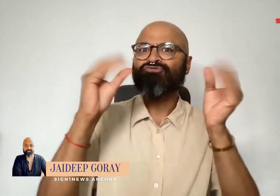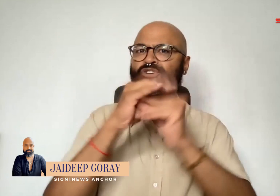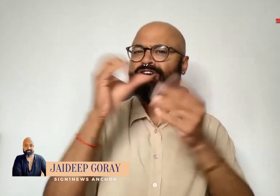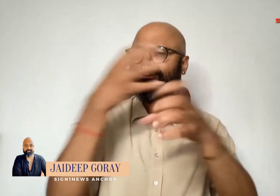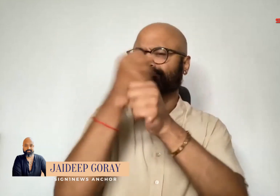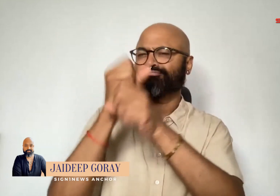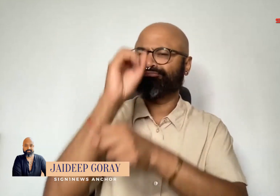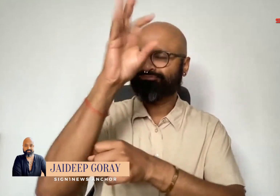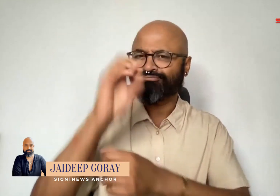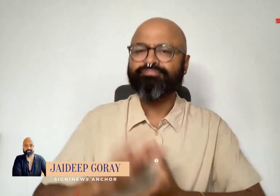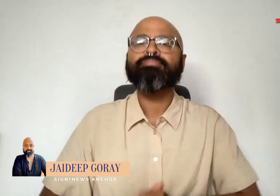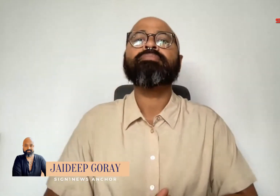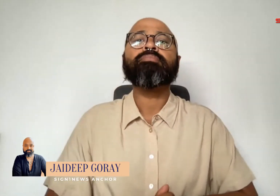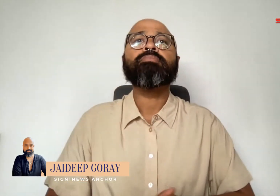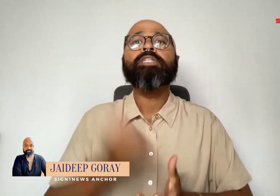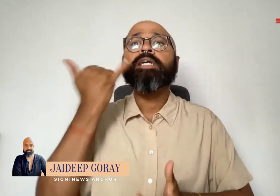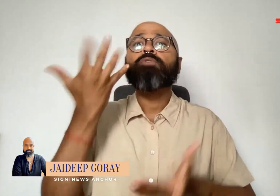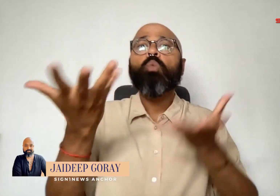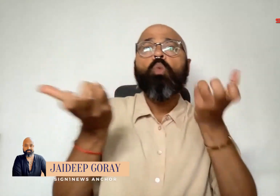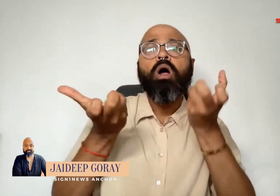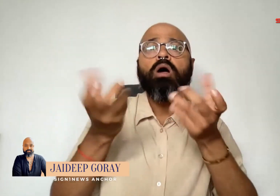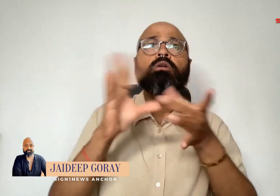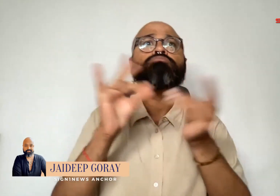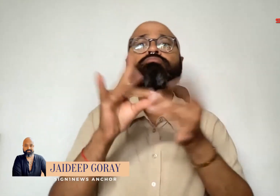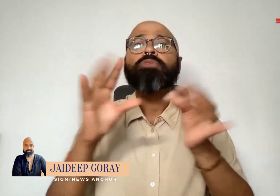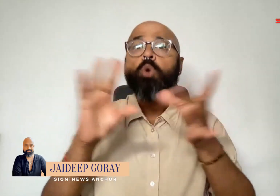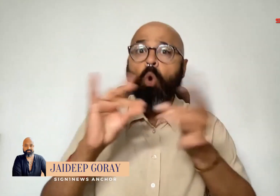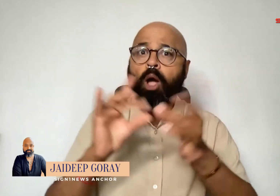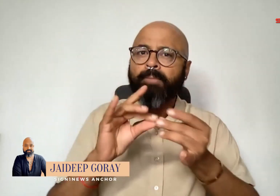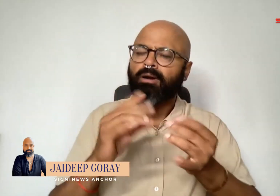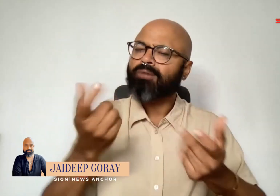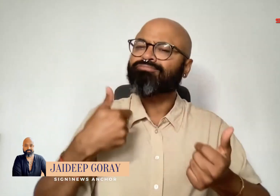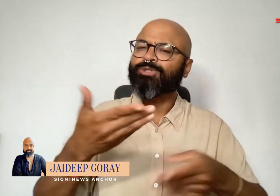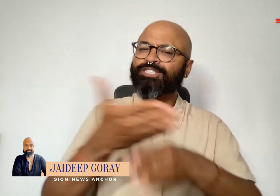stories making headlines today if you post an interesting comment about this update we